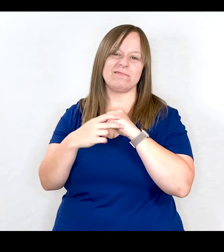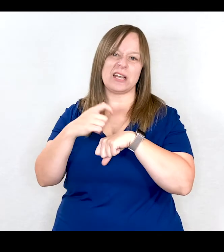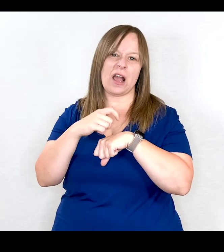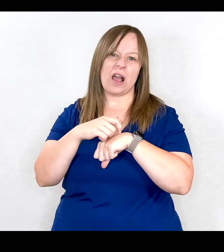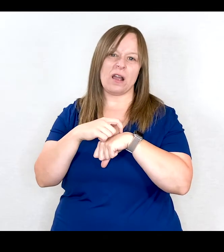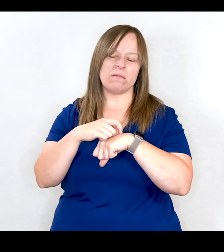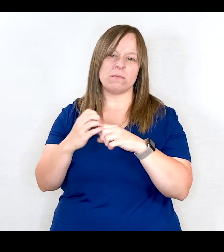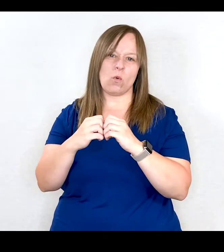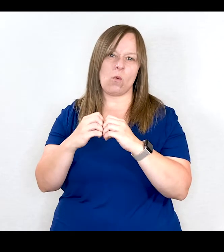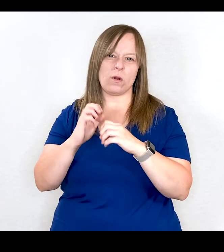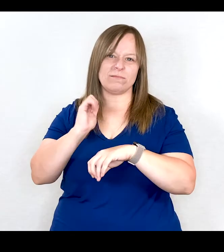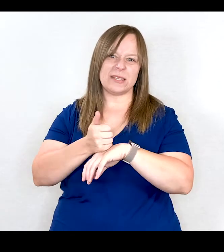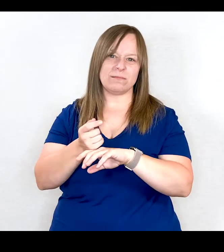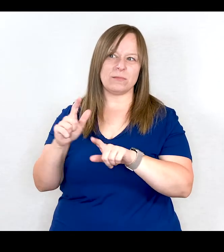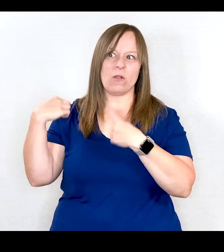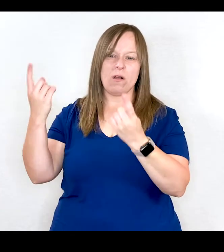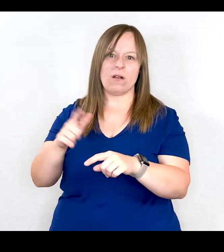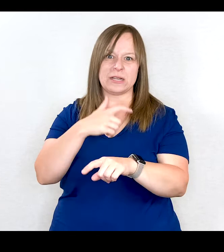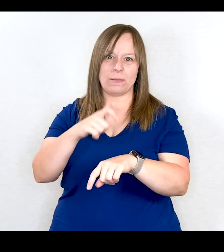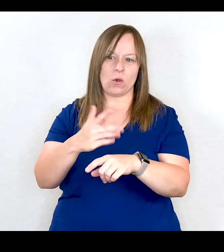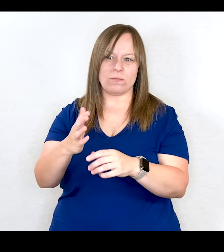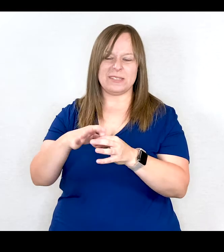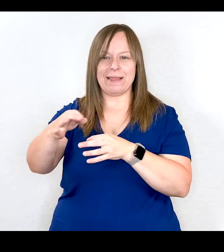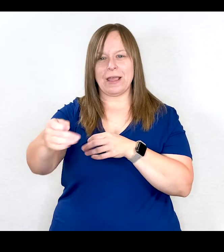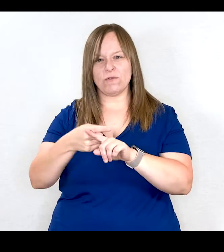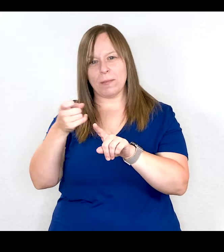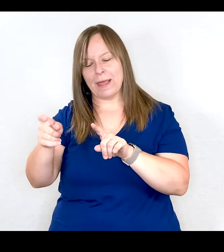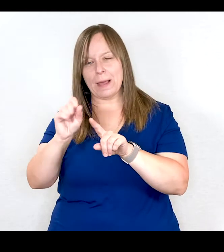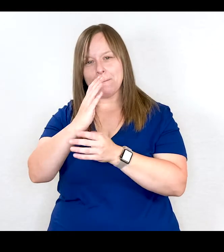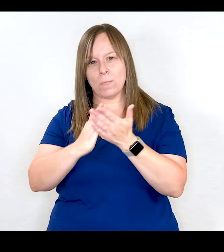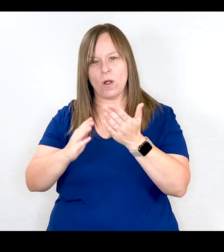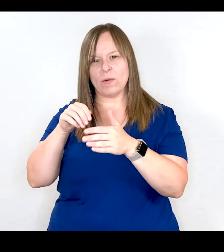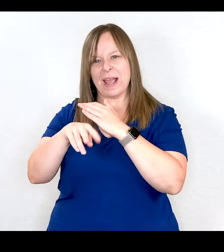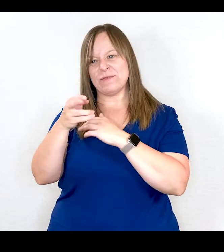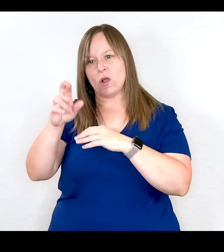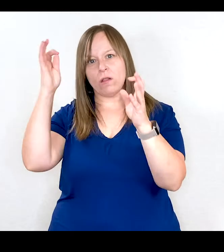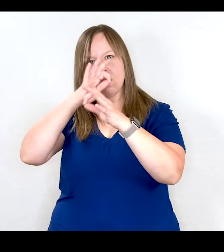They could have set this up a long time ago. So there was delays from that-- from ACCES-VR